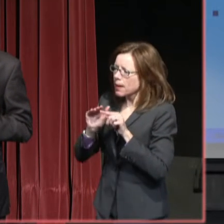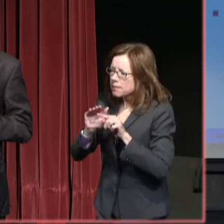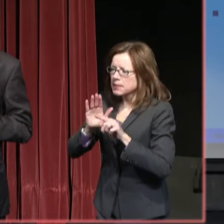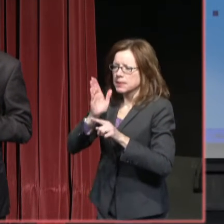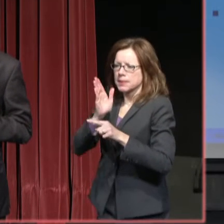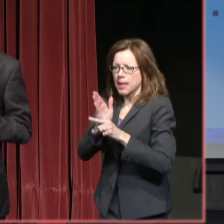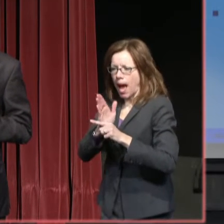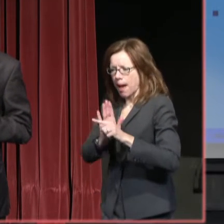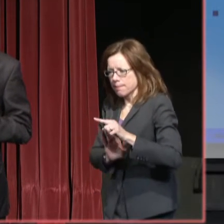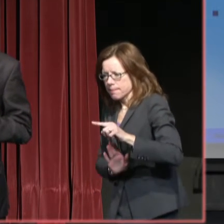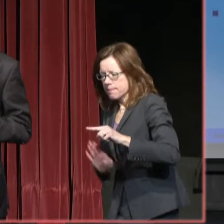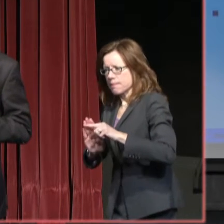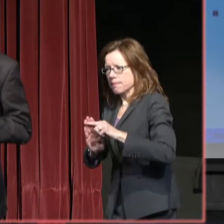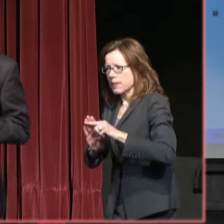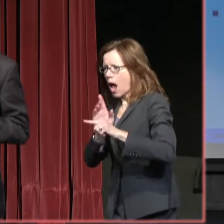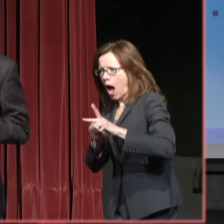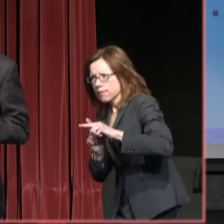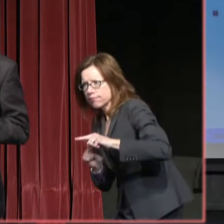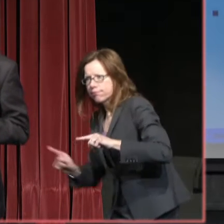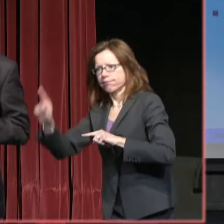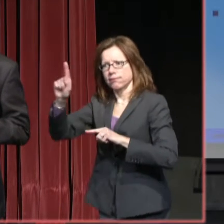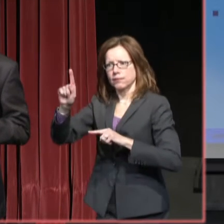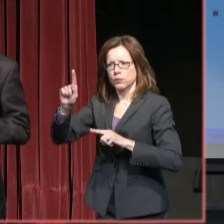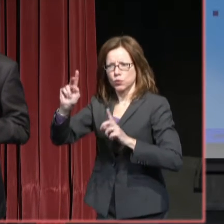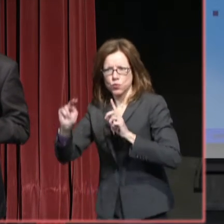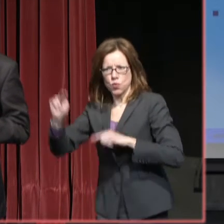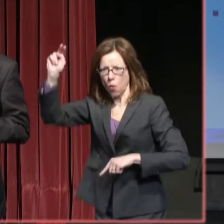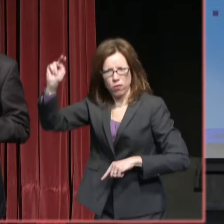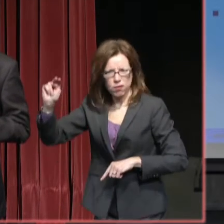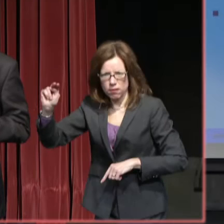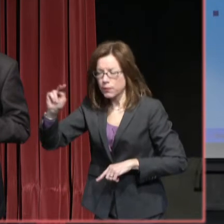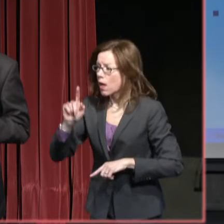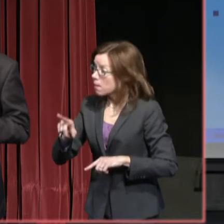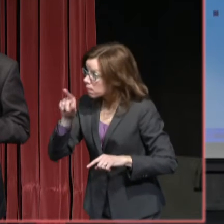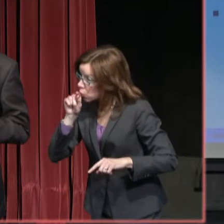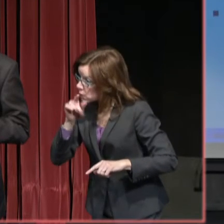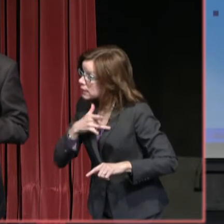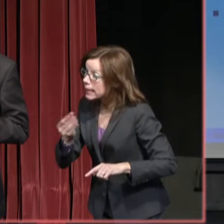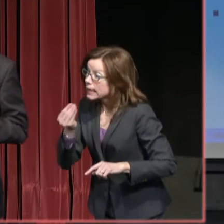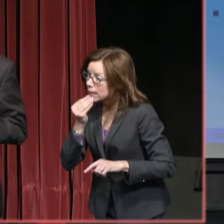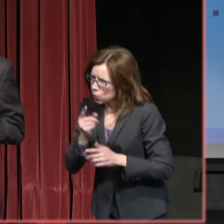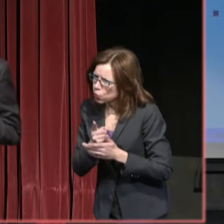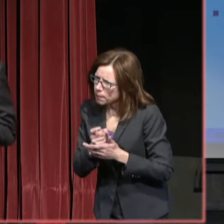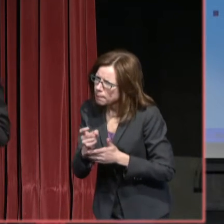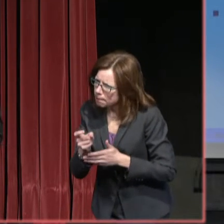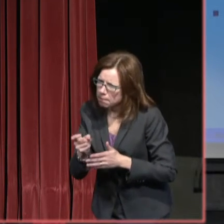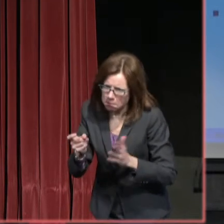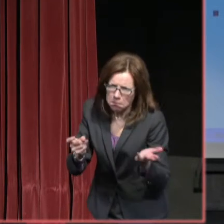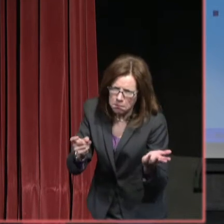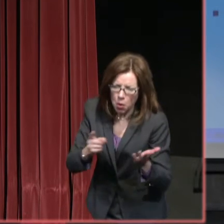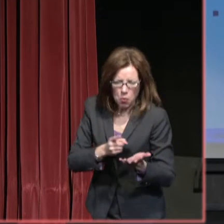Now, those birds, they eat worms in the forests. The worms obviously cannot migrate,